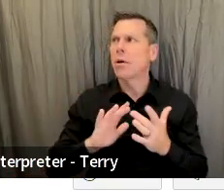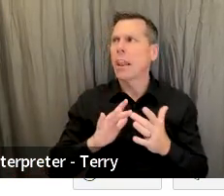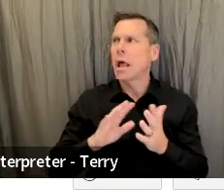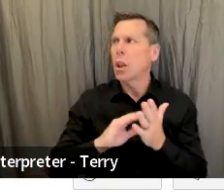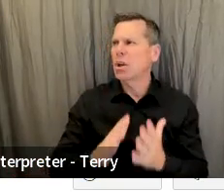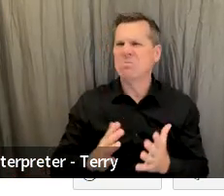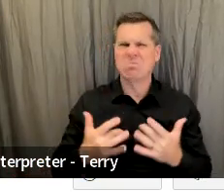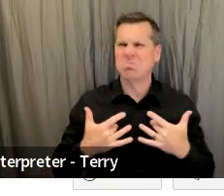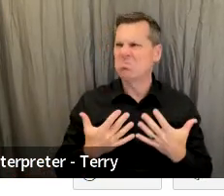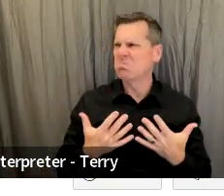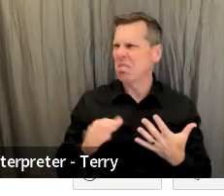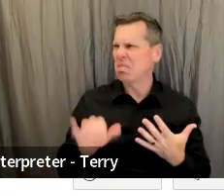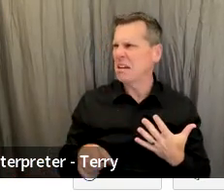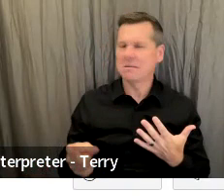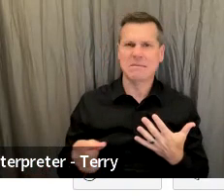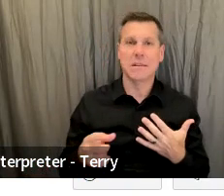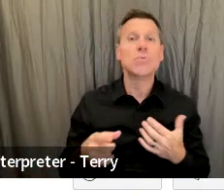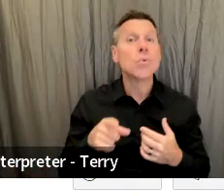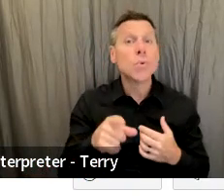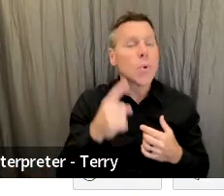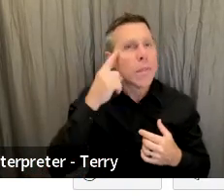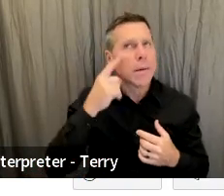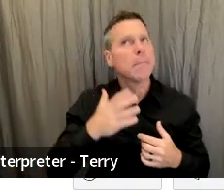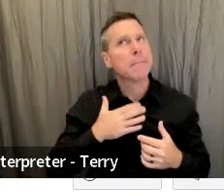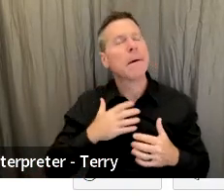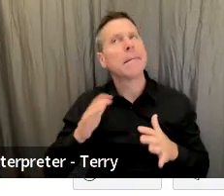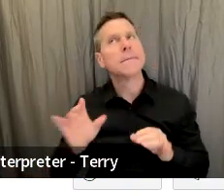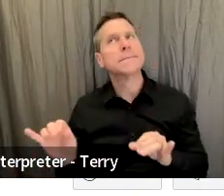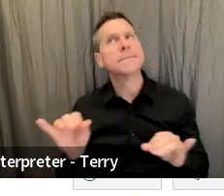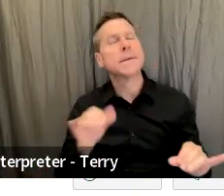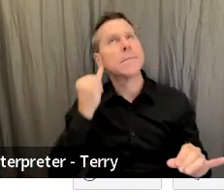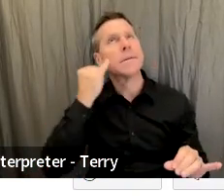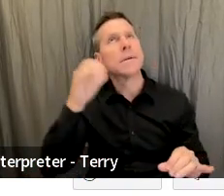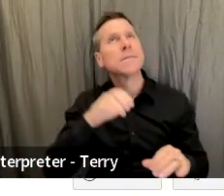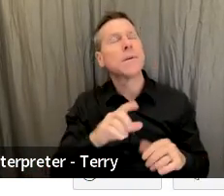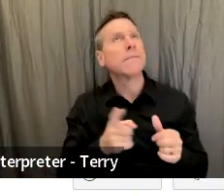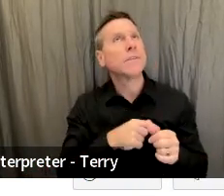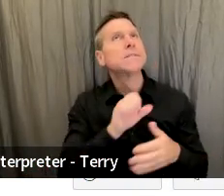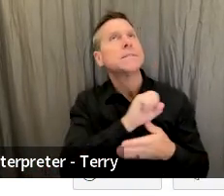So if your class that you're designing for is also a first semester freshman type course,